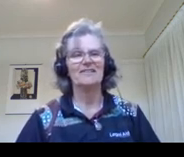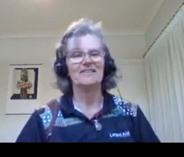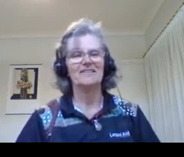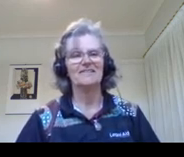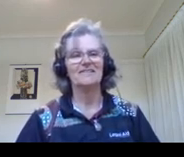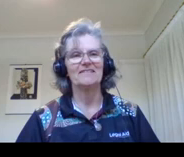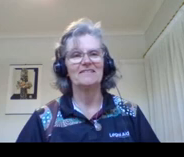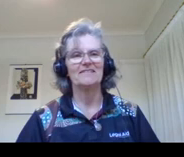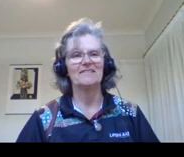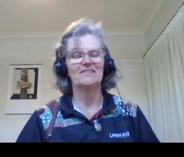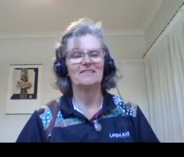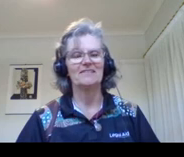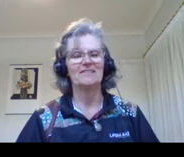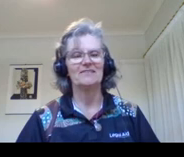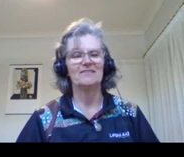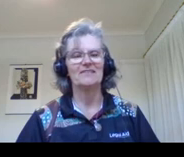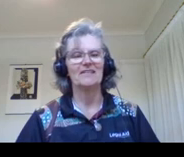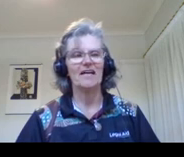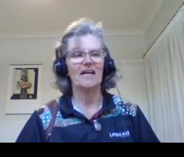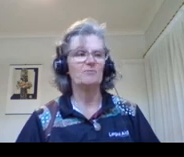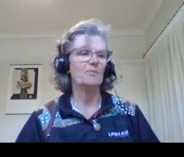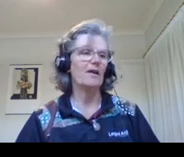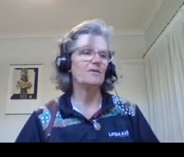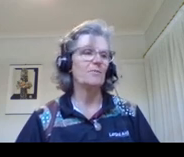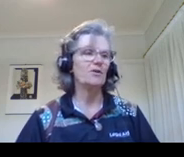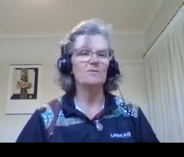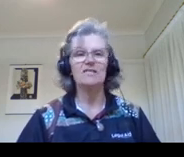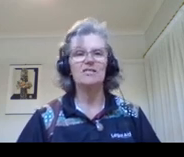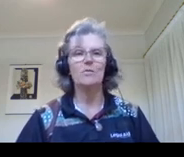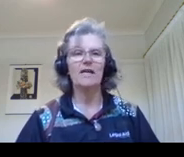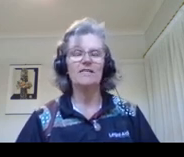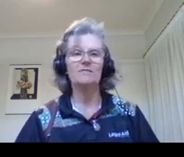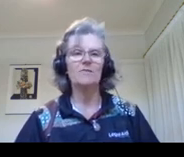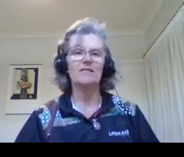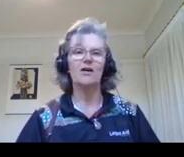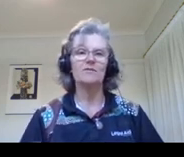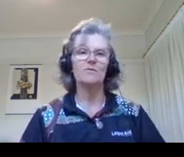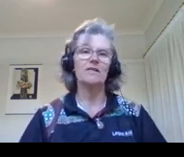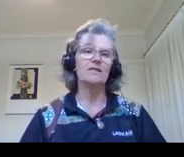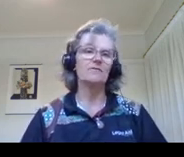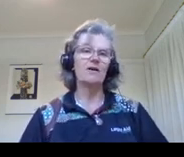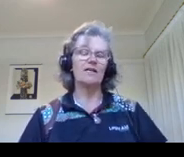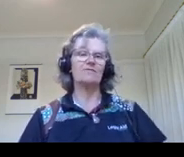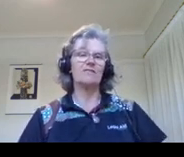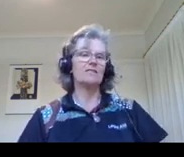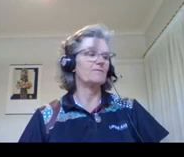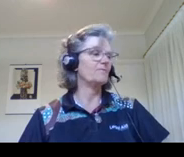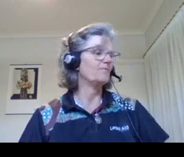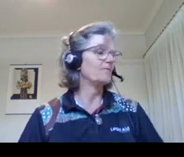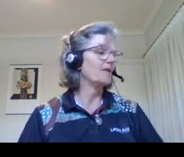speak to others if you're not sure and possibly just wait and be excited when it arrives yeah